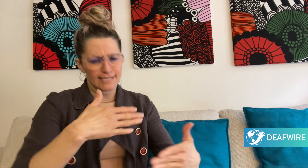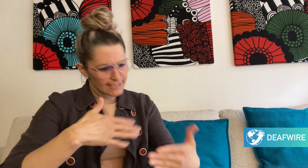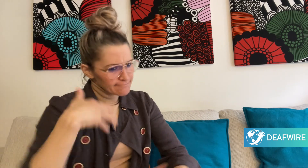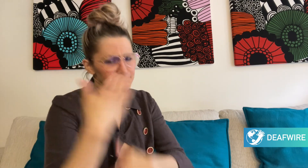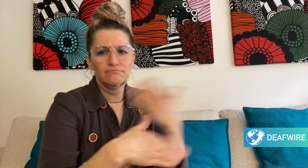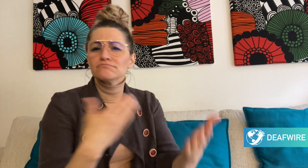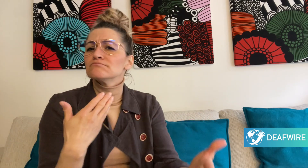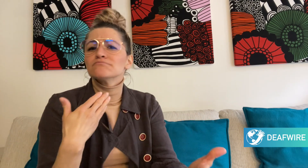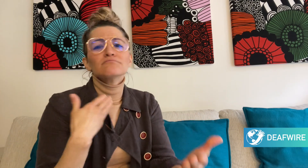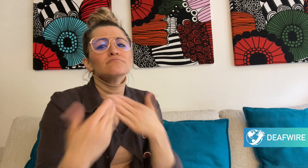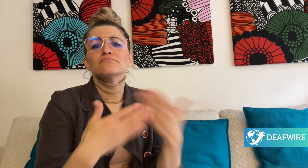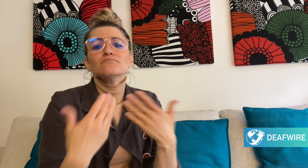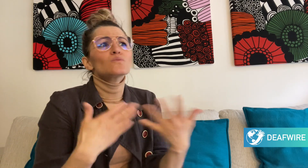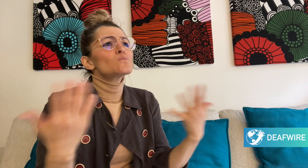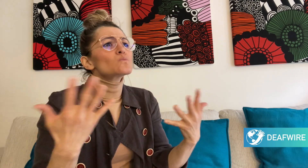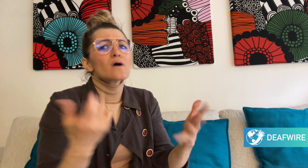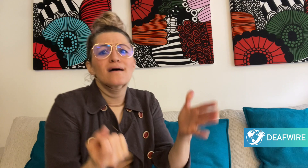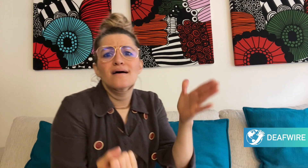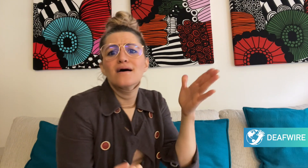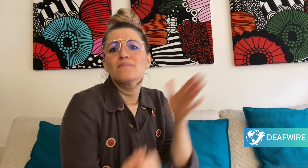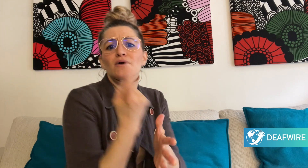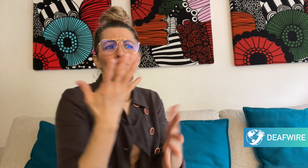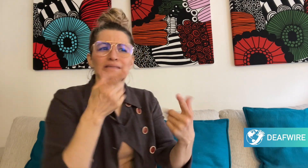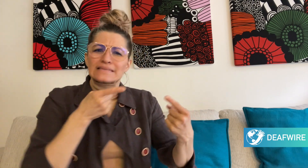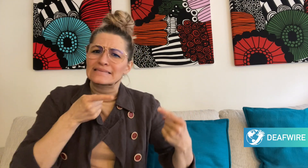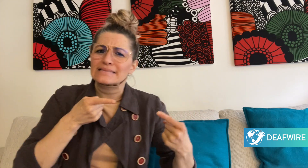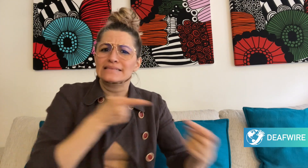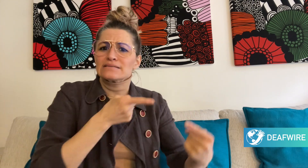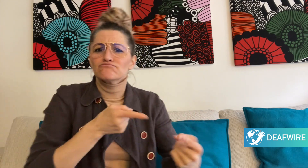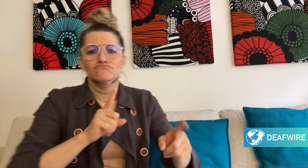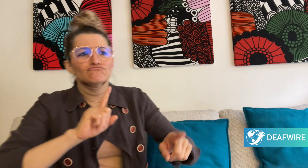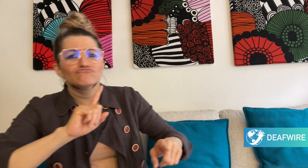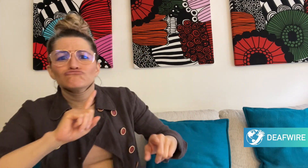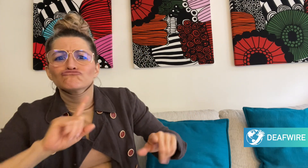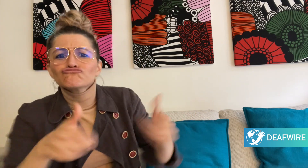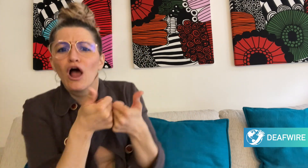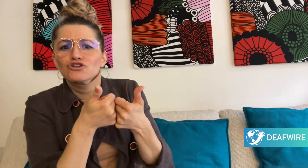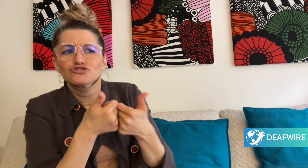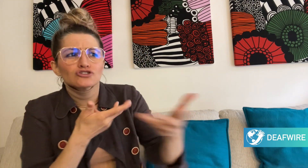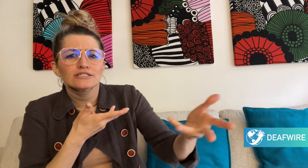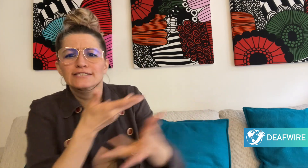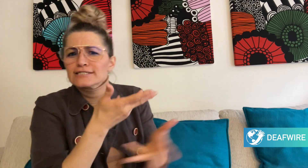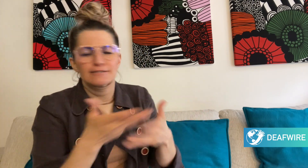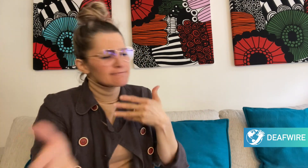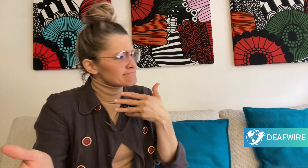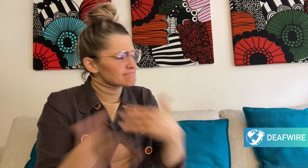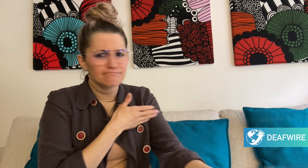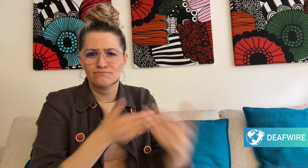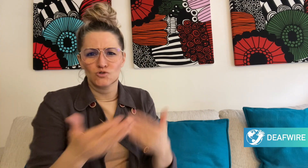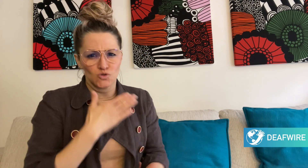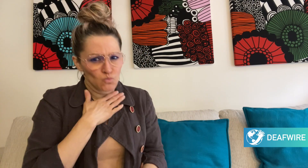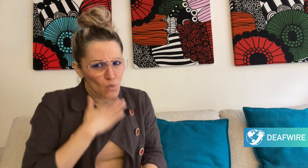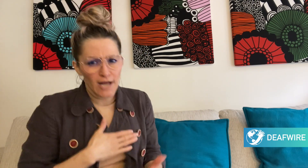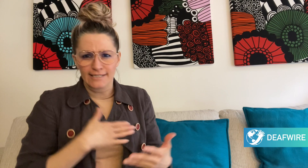no matter what struggles they face.